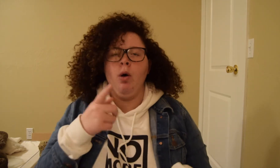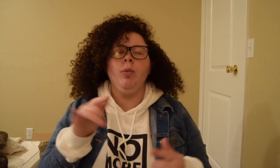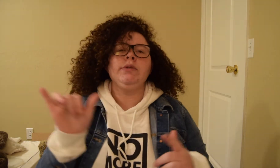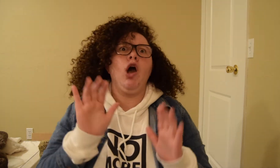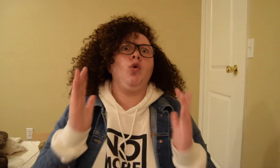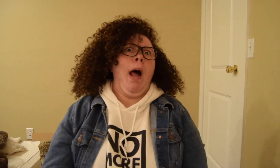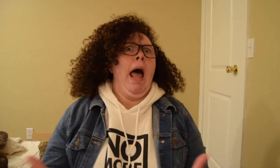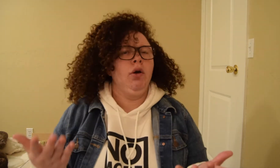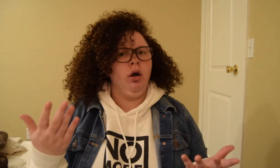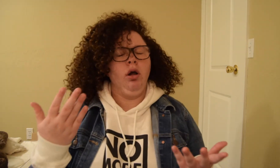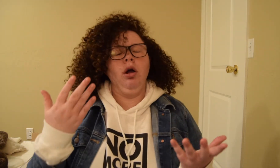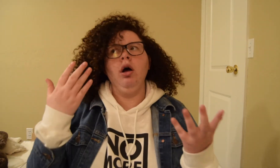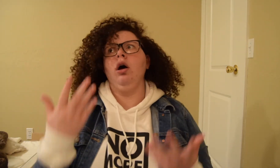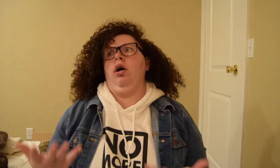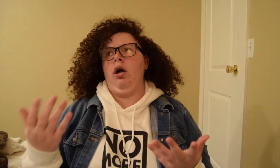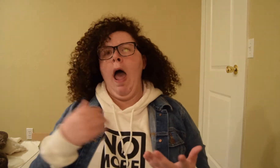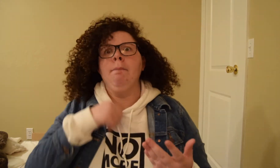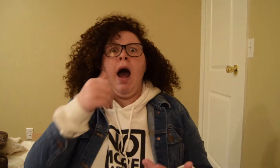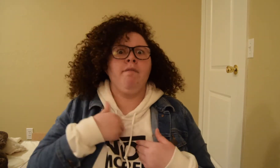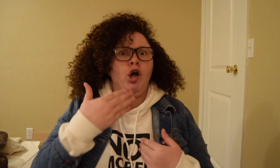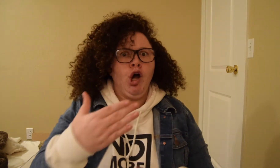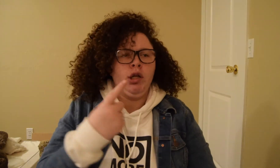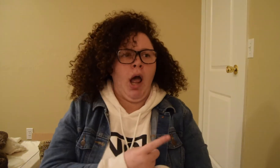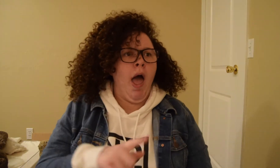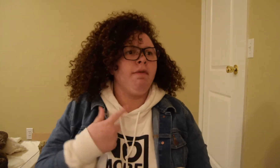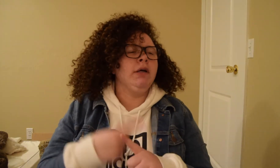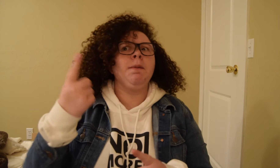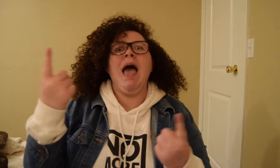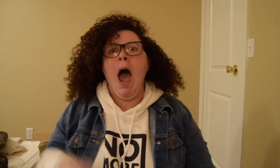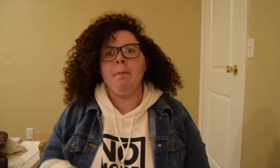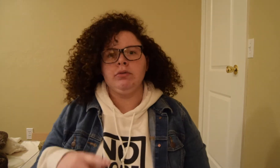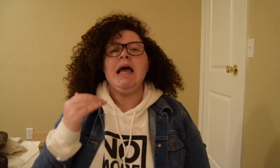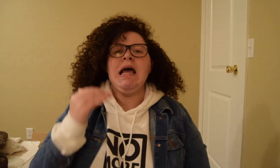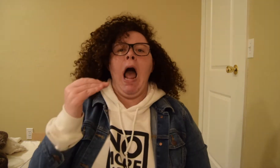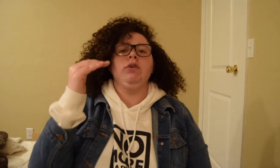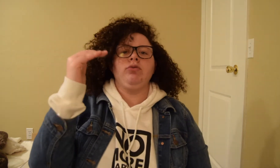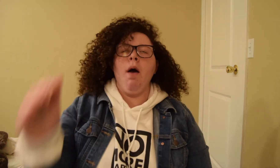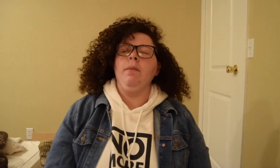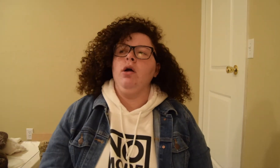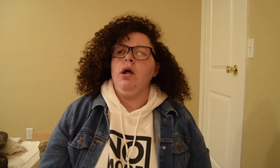You're like, "Great, I'm not having a good day." Then something happens, it adds up